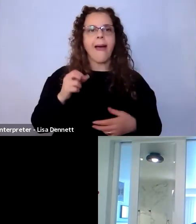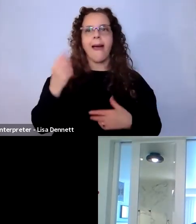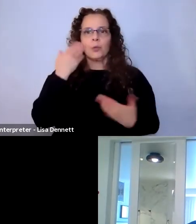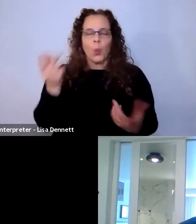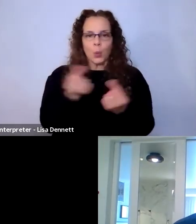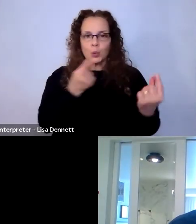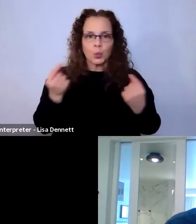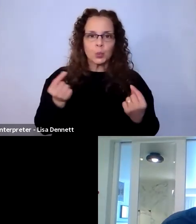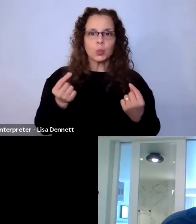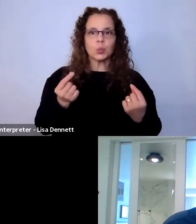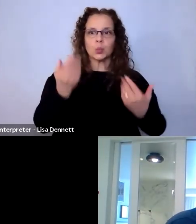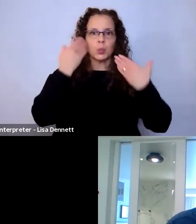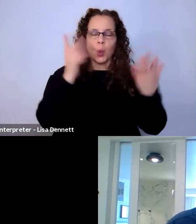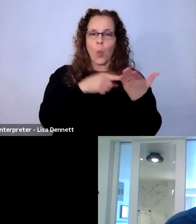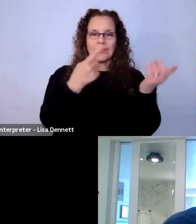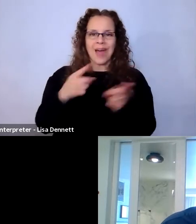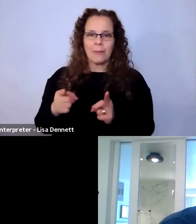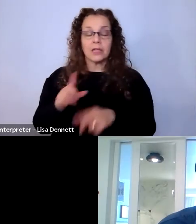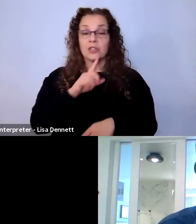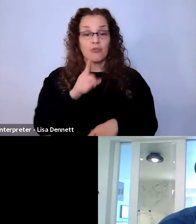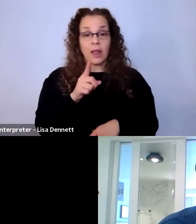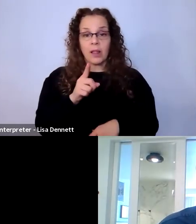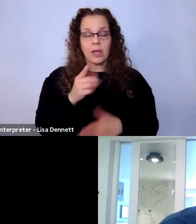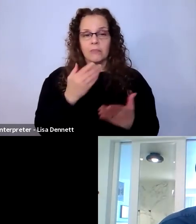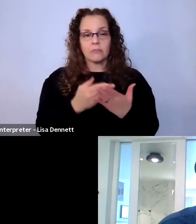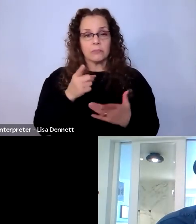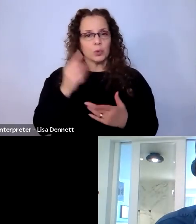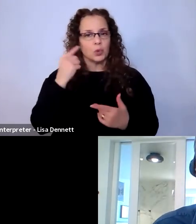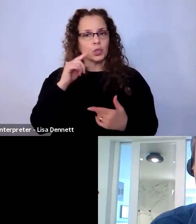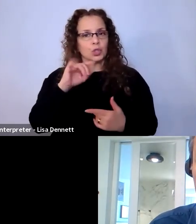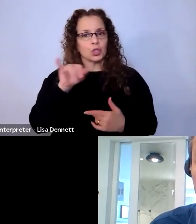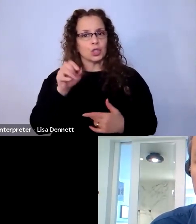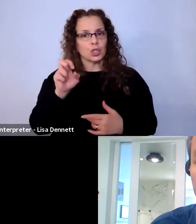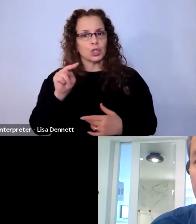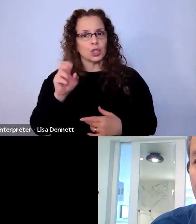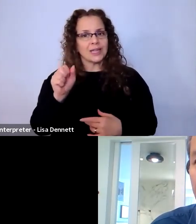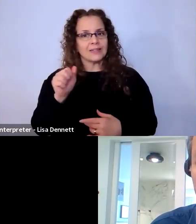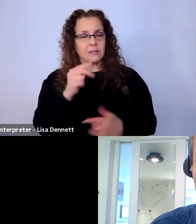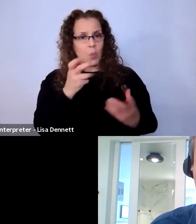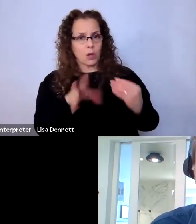And this is just proven so pressure, you have any thoughts on that jettison in terms of the emergency services.